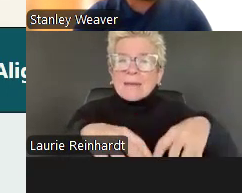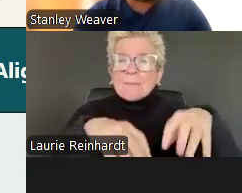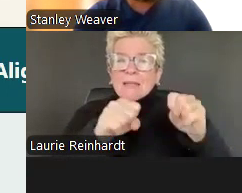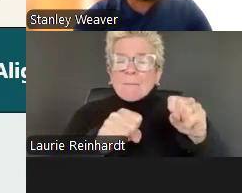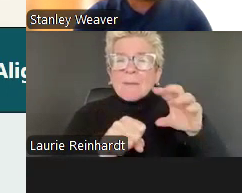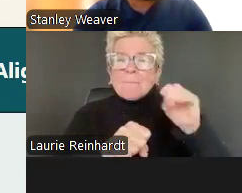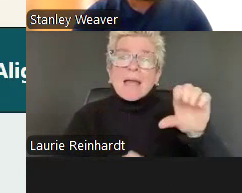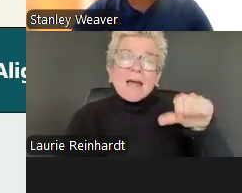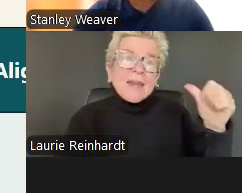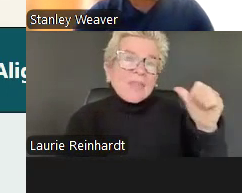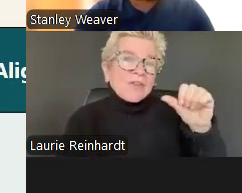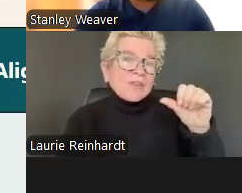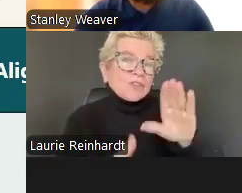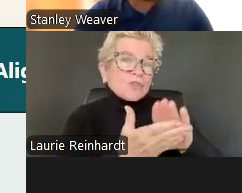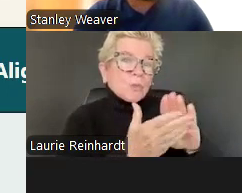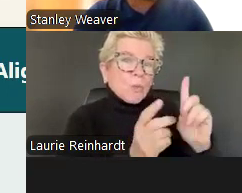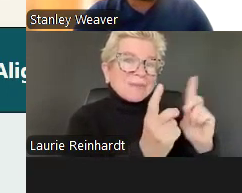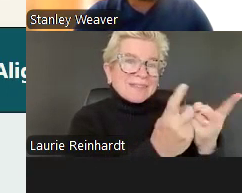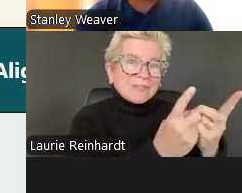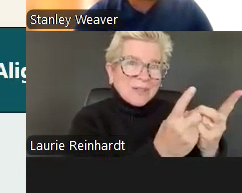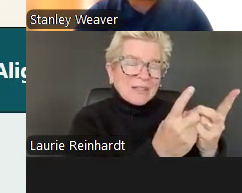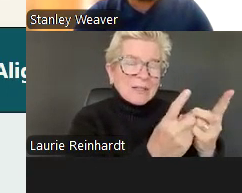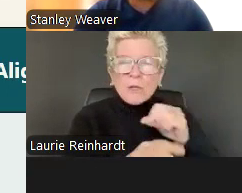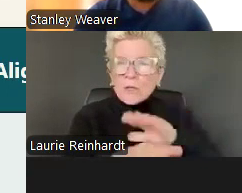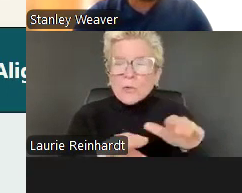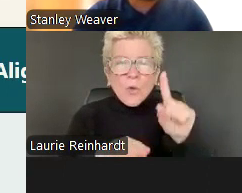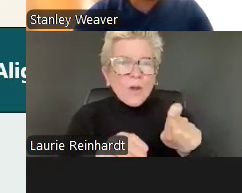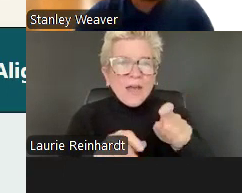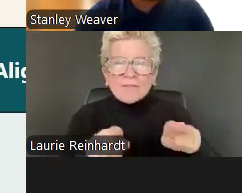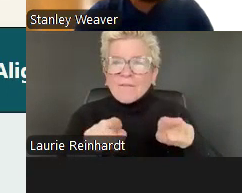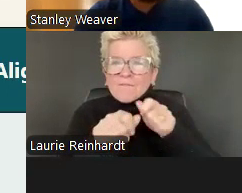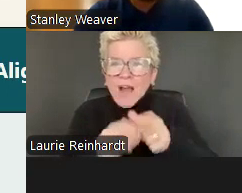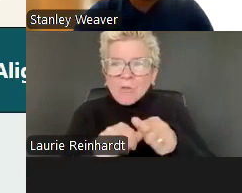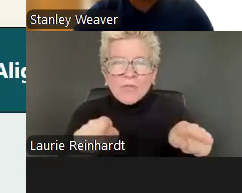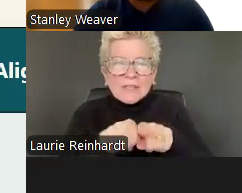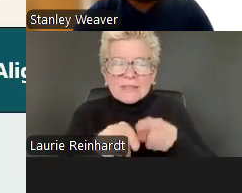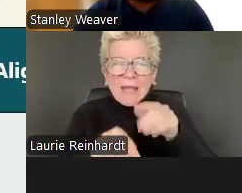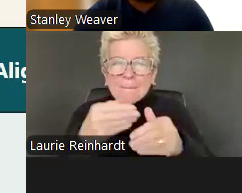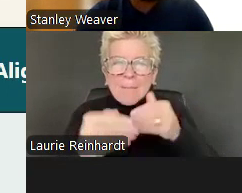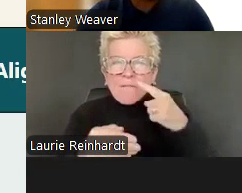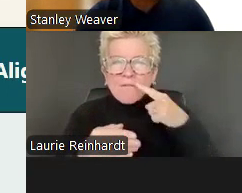District you do not have to follow the same process for an initial approval